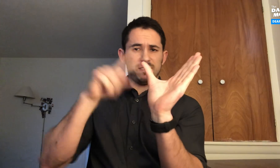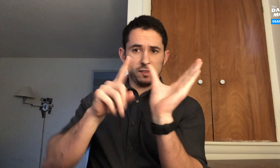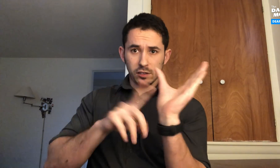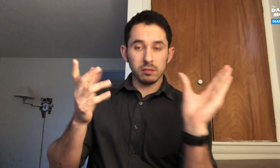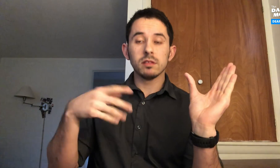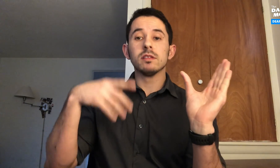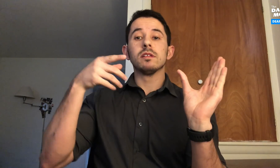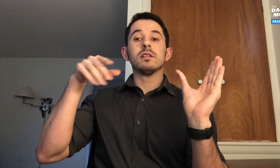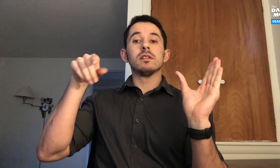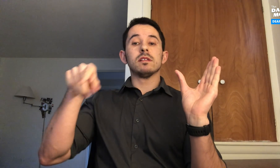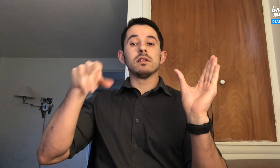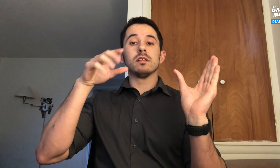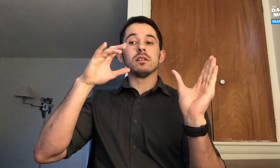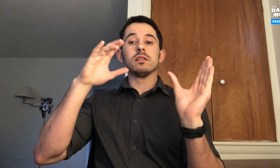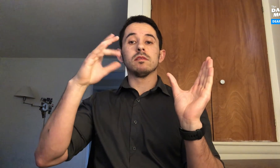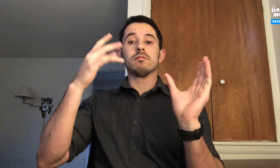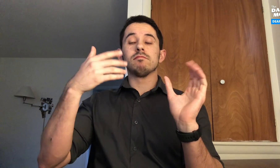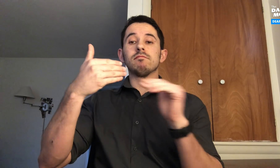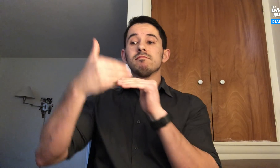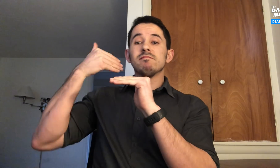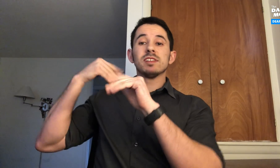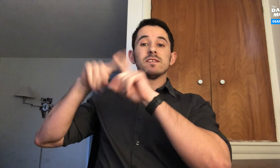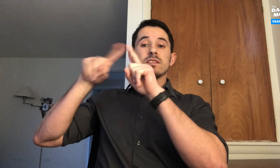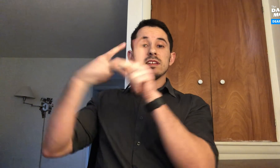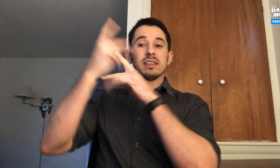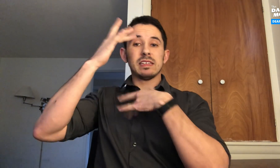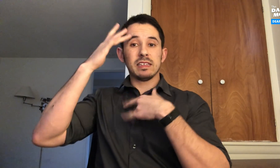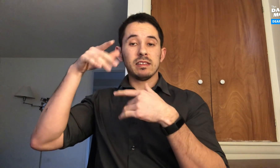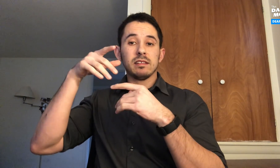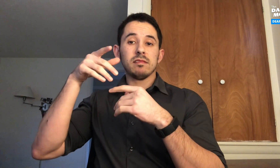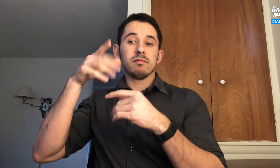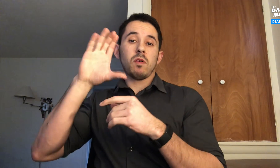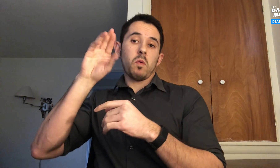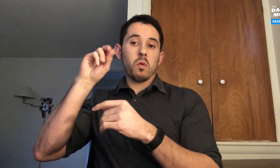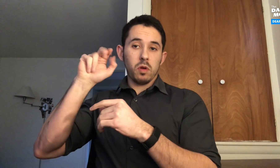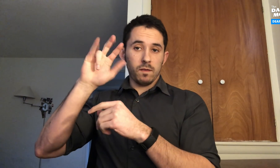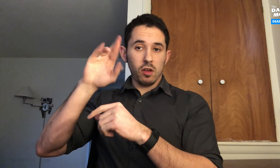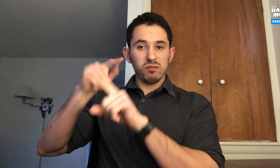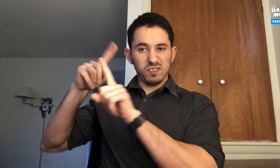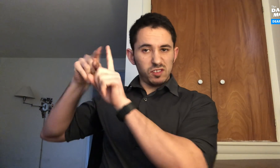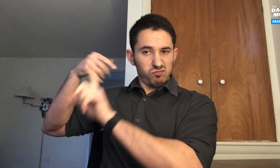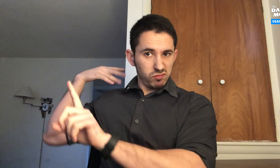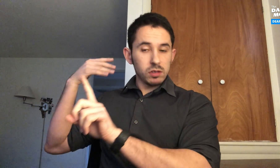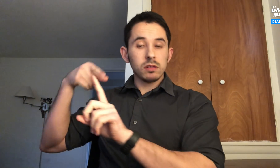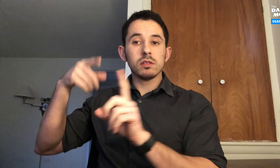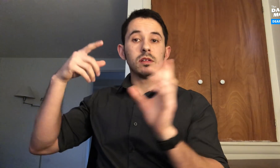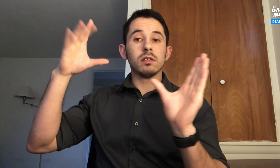They are all different. There have been many different kinds of illnesses from the coronavirus.